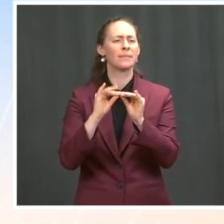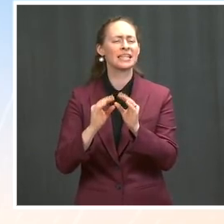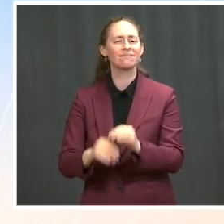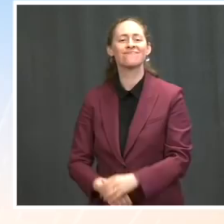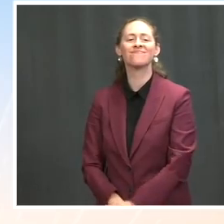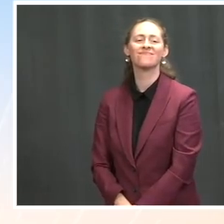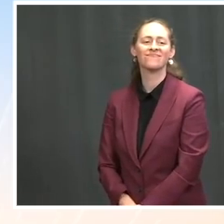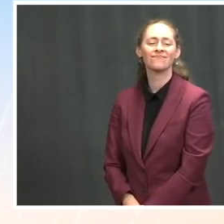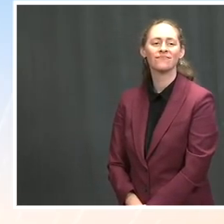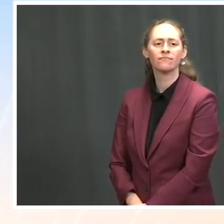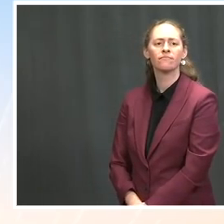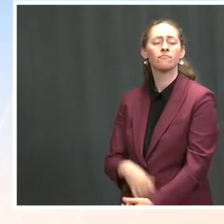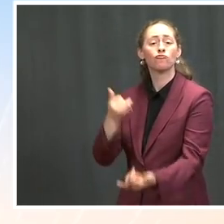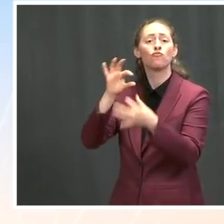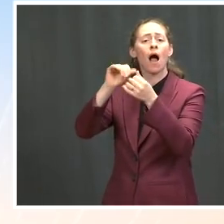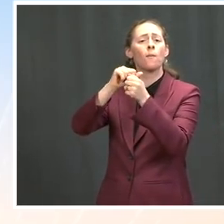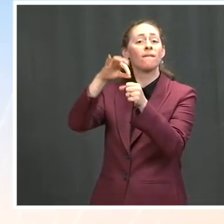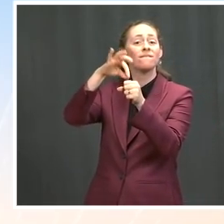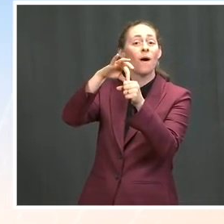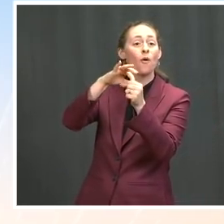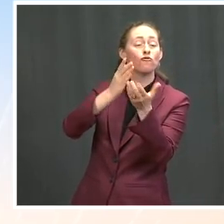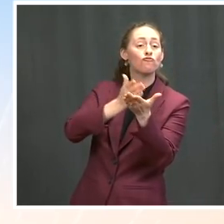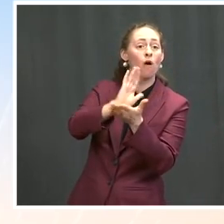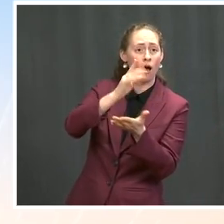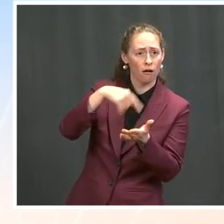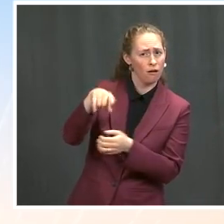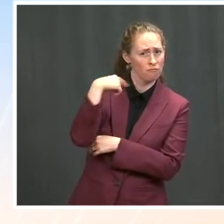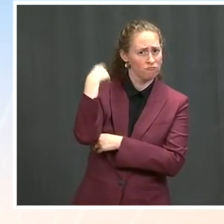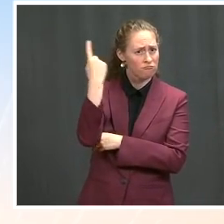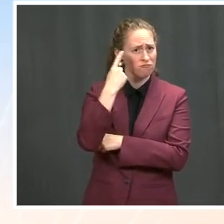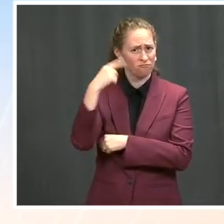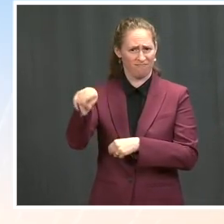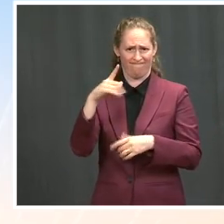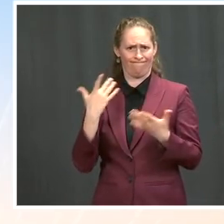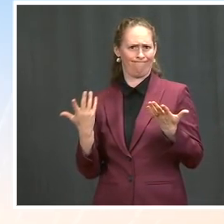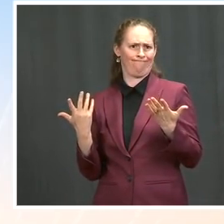There's been a lot of concerns expressed about whether it's the Manchin proposal,